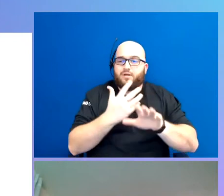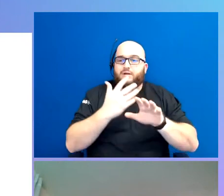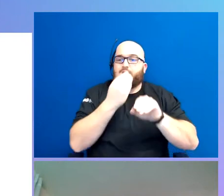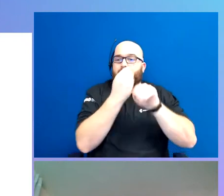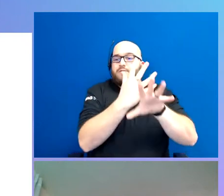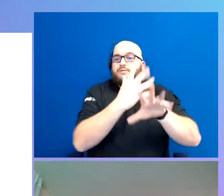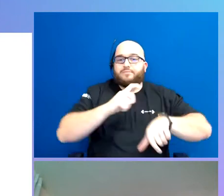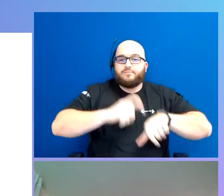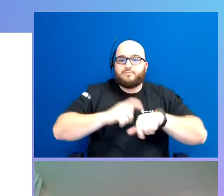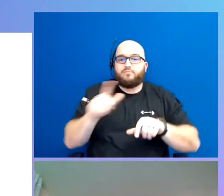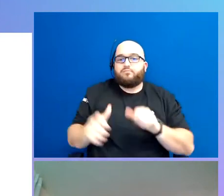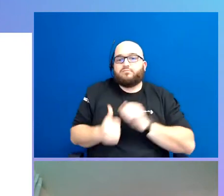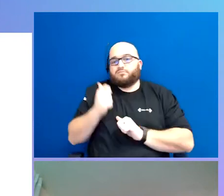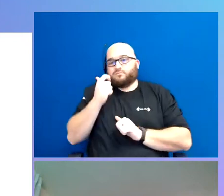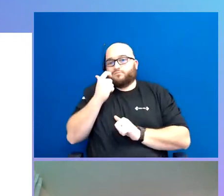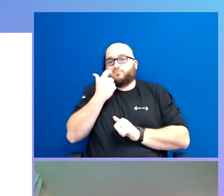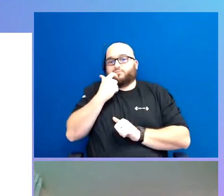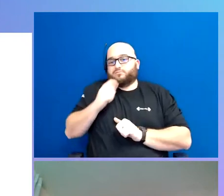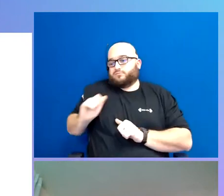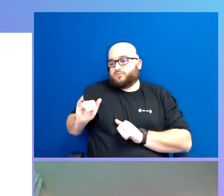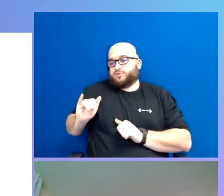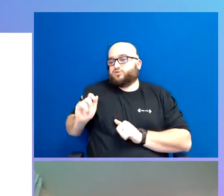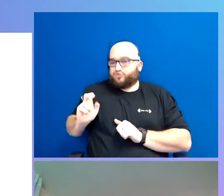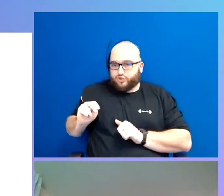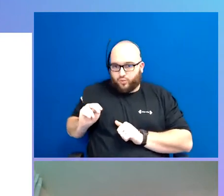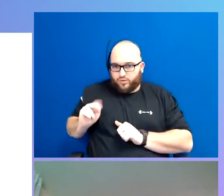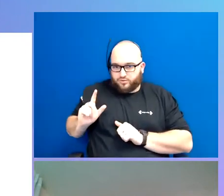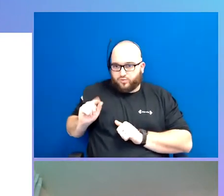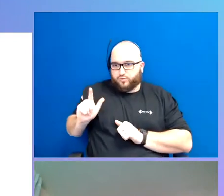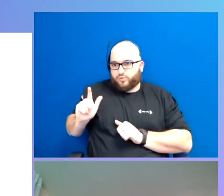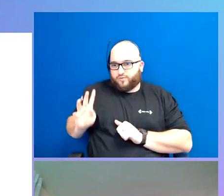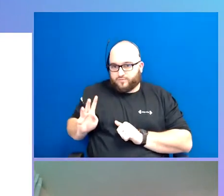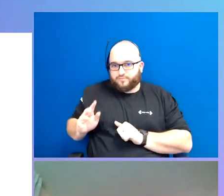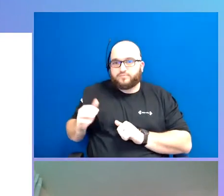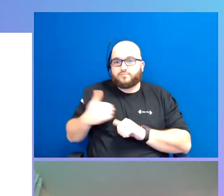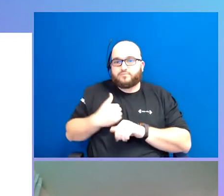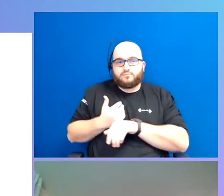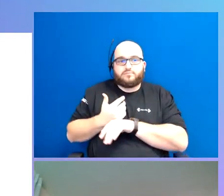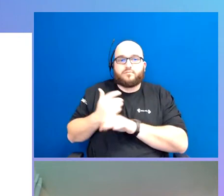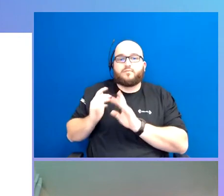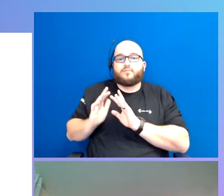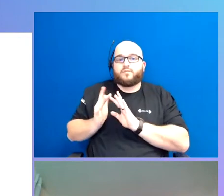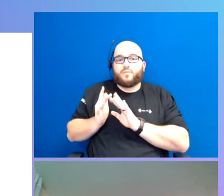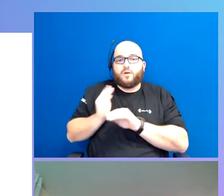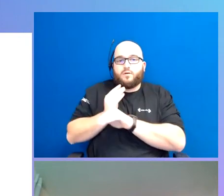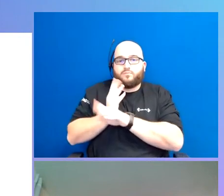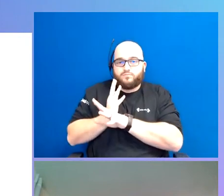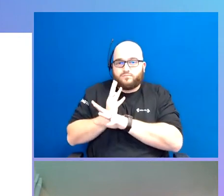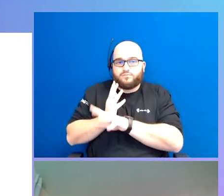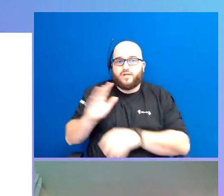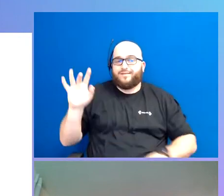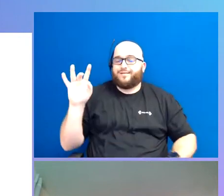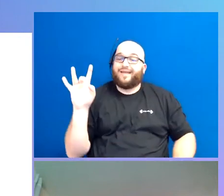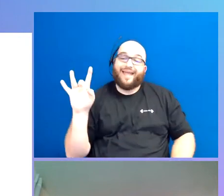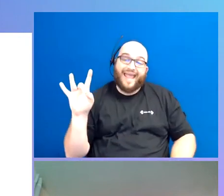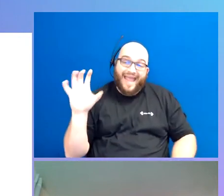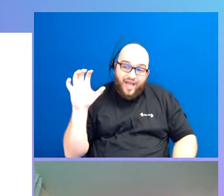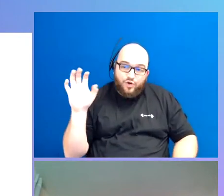recent one was in back, back in